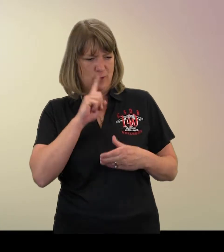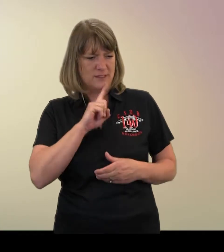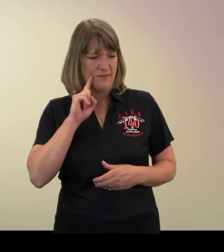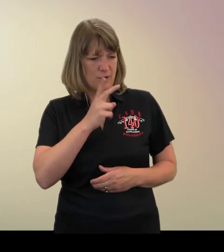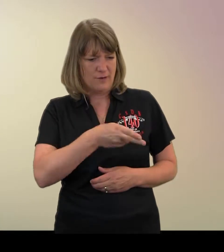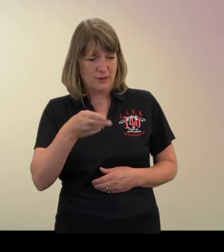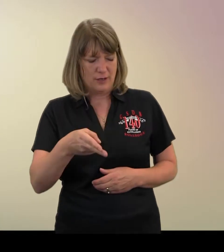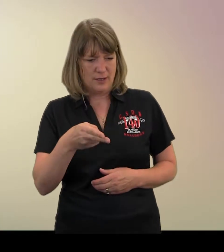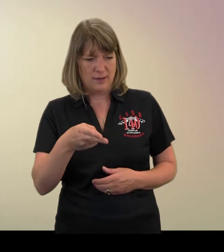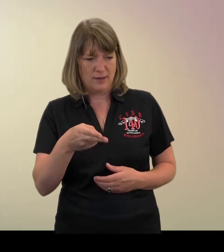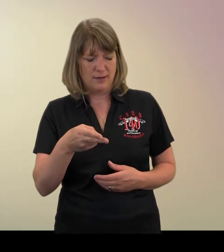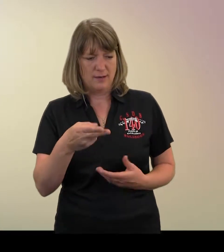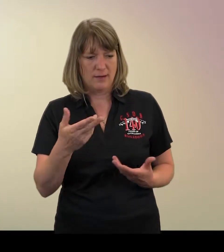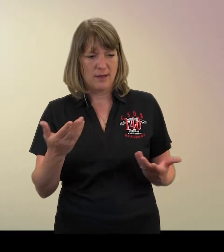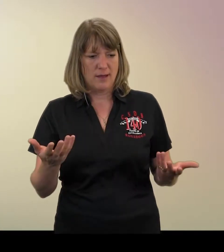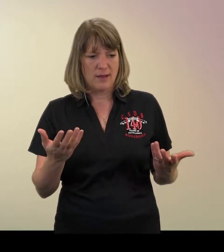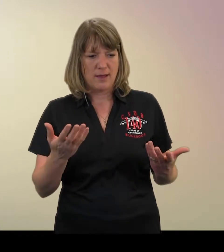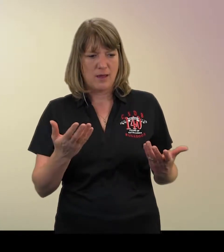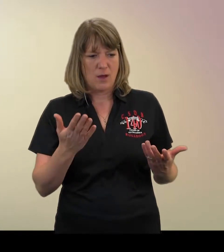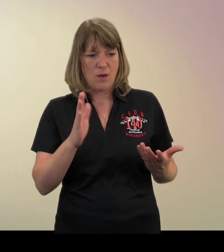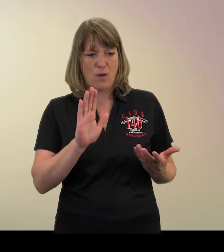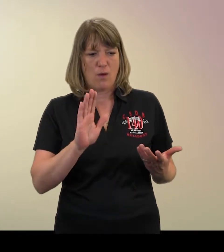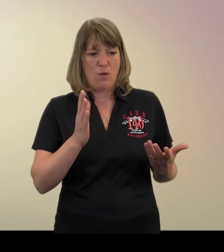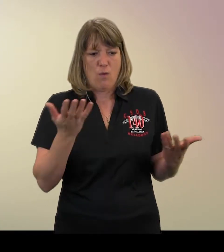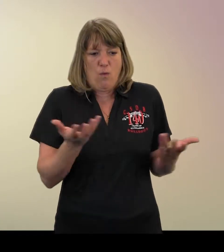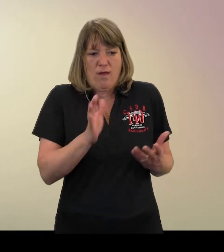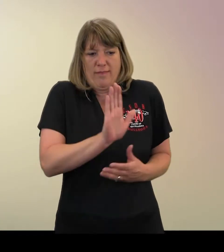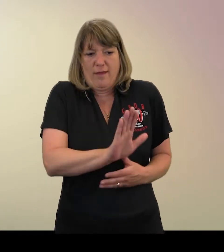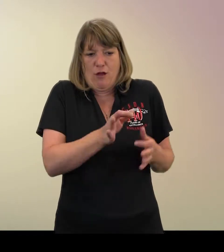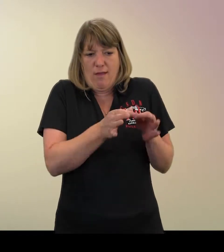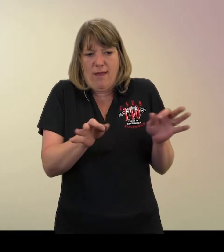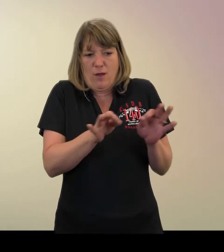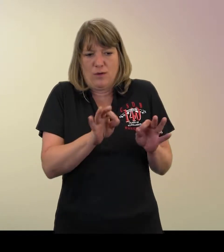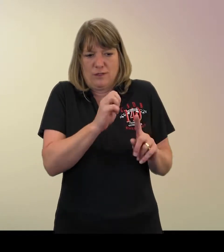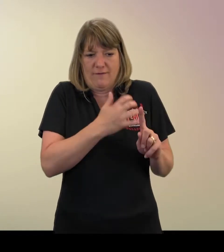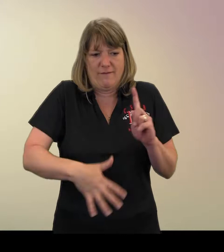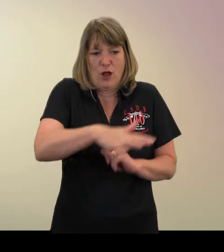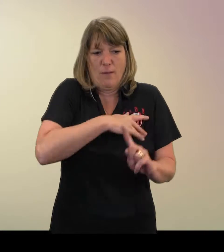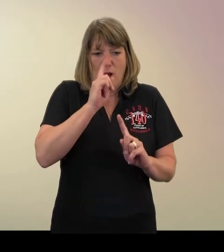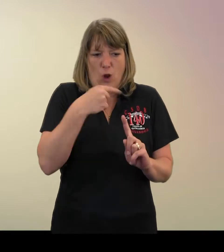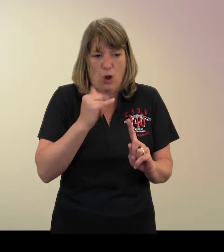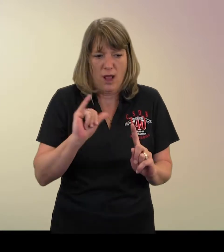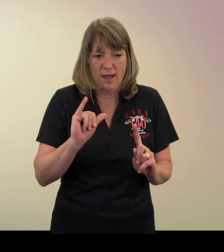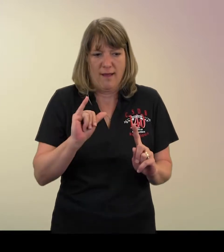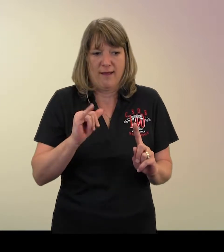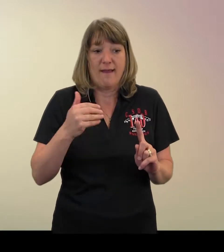who are deaf and hard of hearing, is what the language environment looks like. Do they have good access